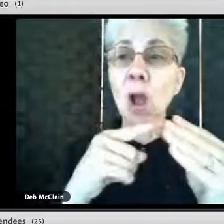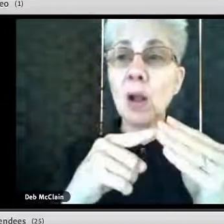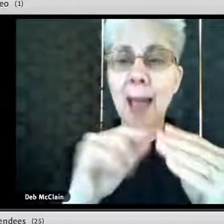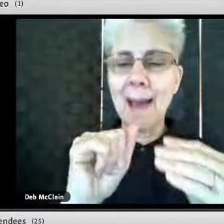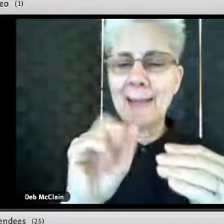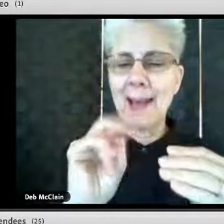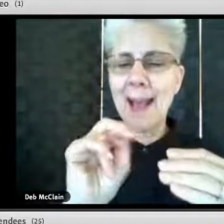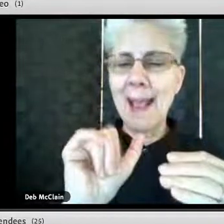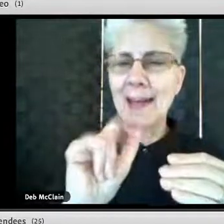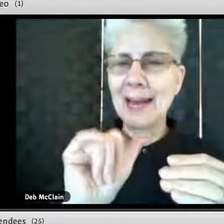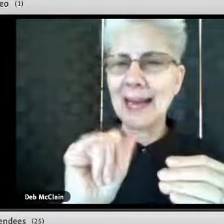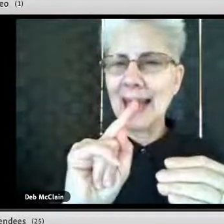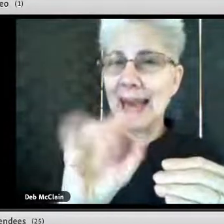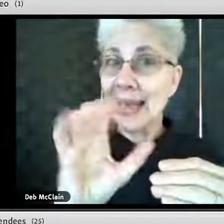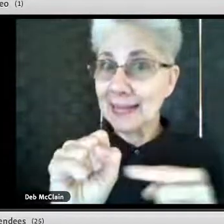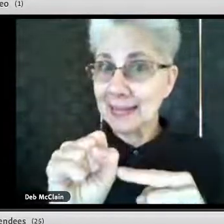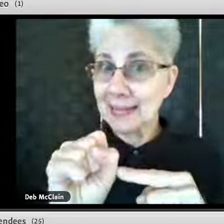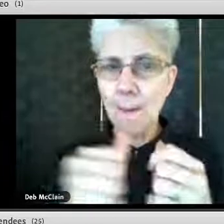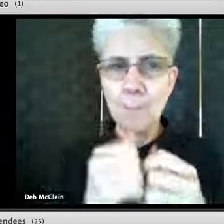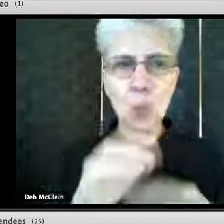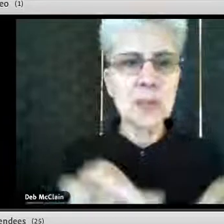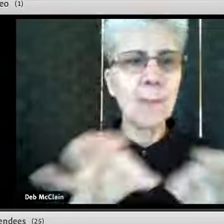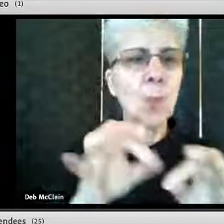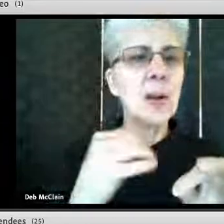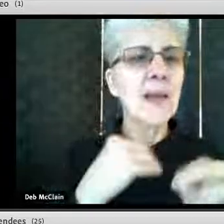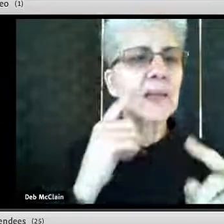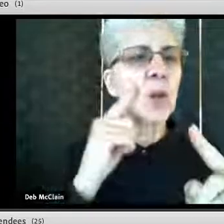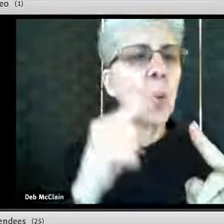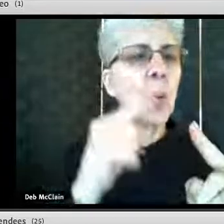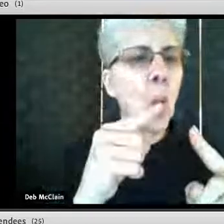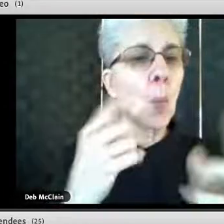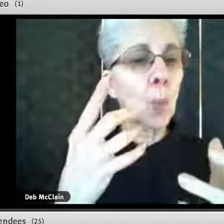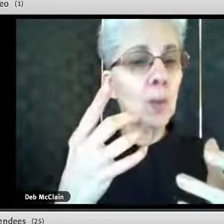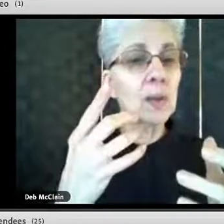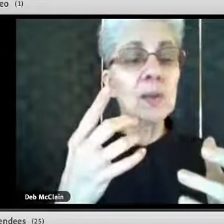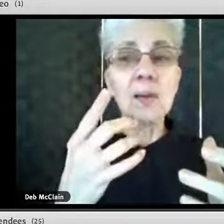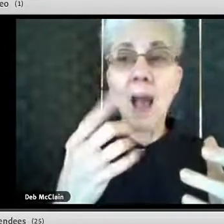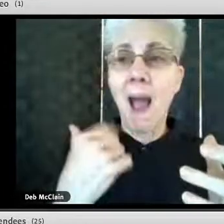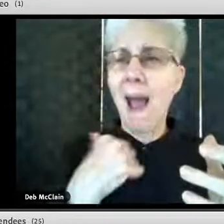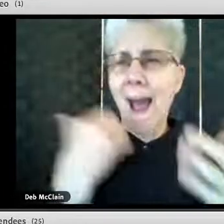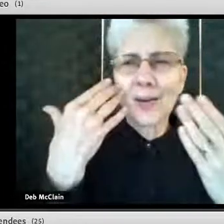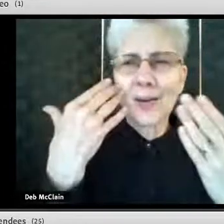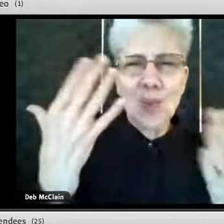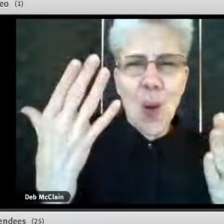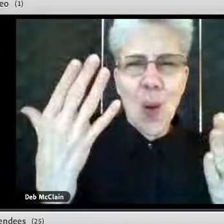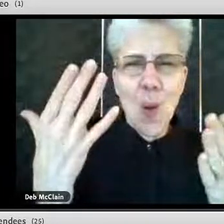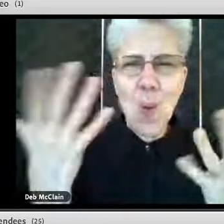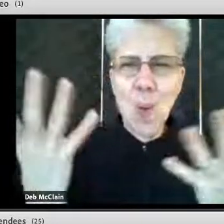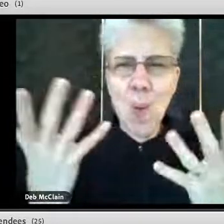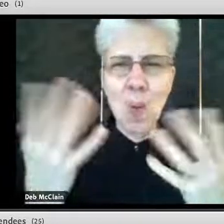This is the most important part, is having a goal because I don't know what success is otherwise.